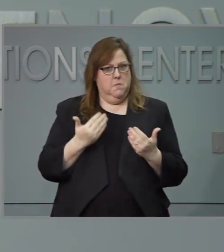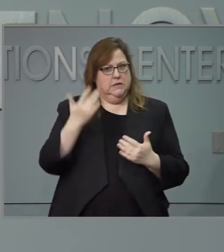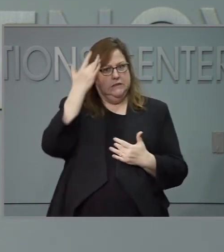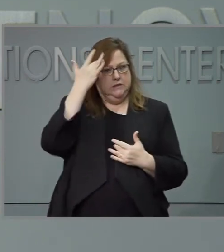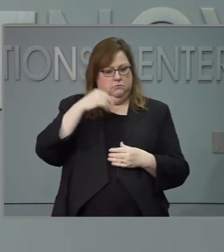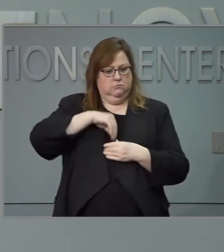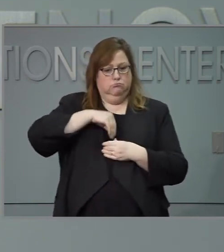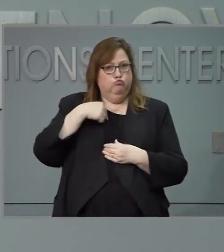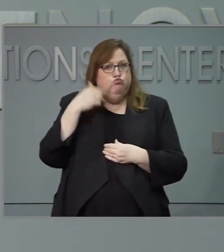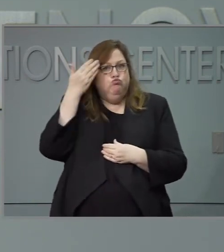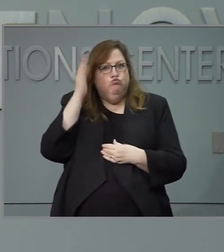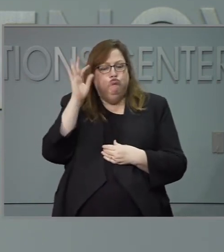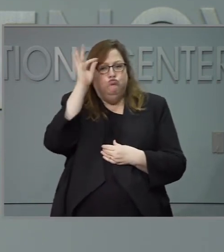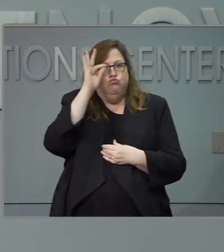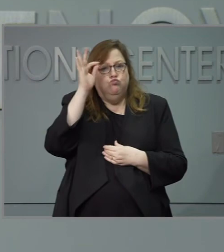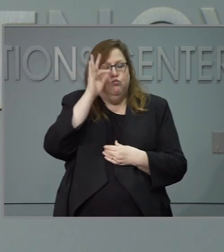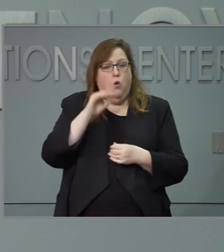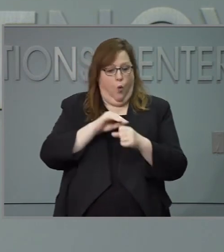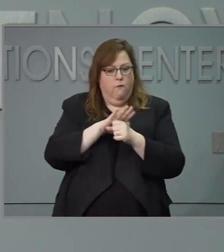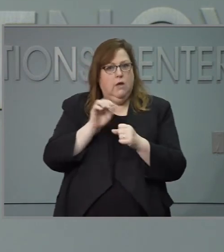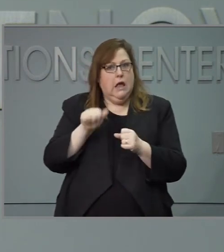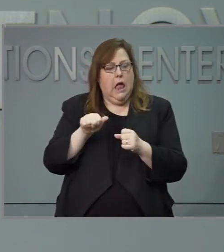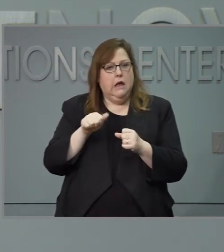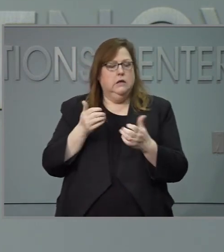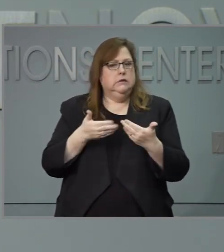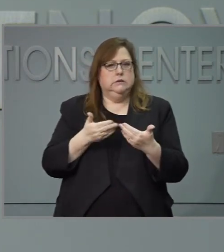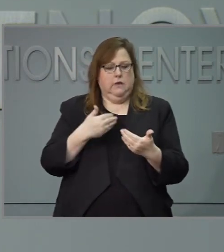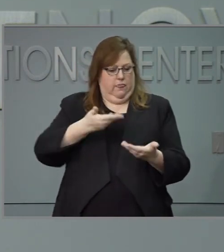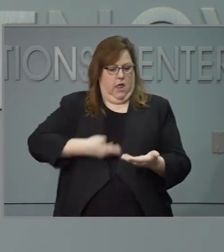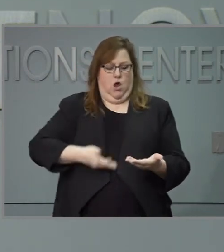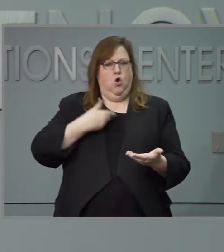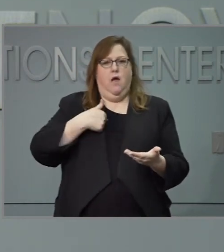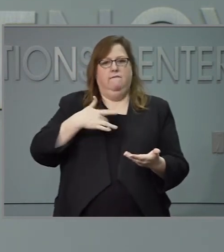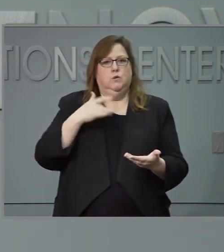LEÍDO TU PROPIO PLAN? TU PLAN DICE, DAN, QUE TODO EL MUNDO LO